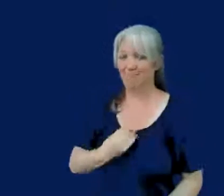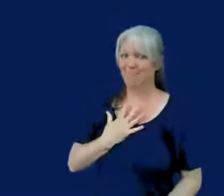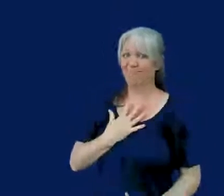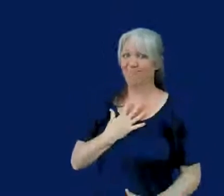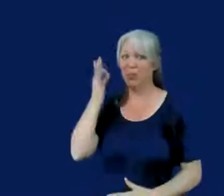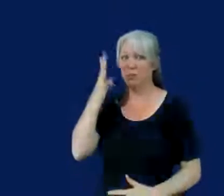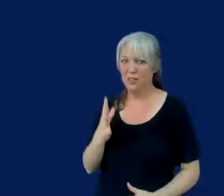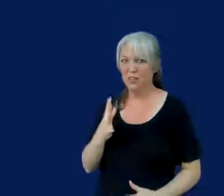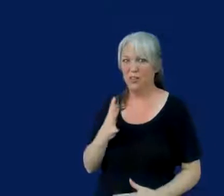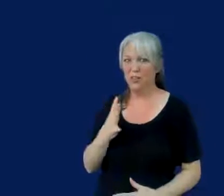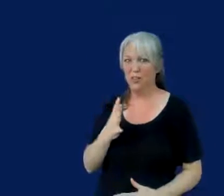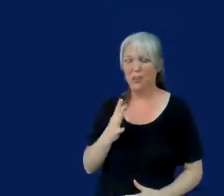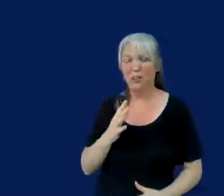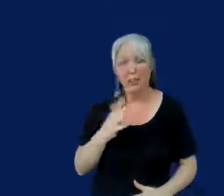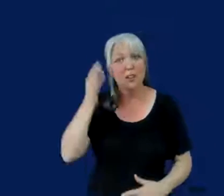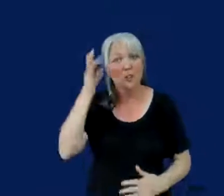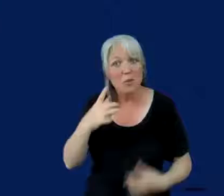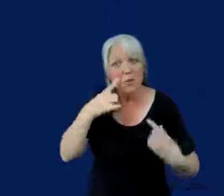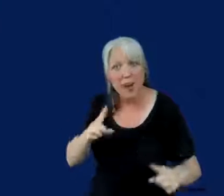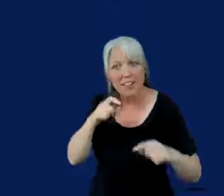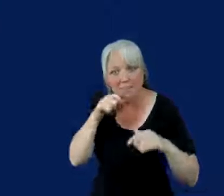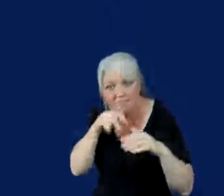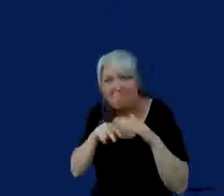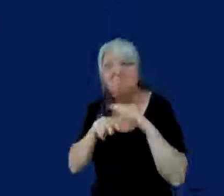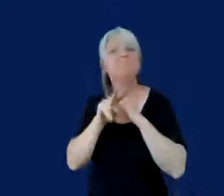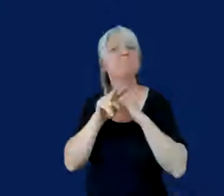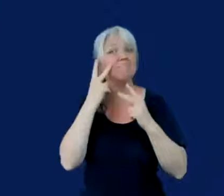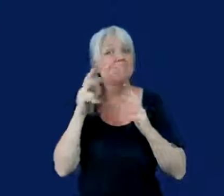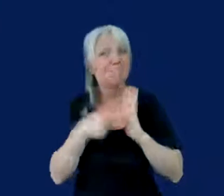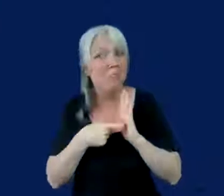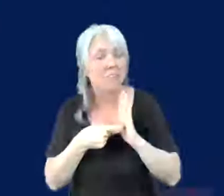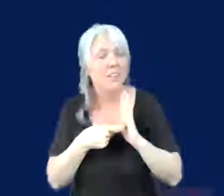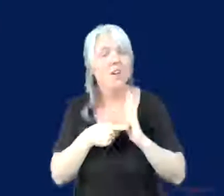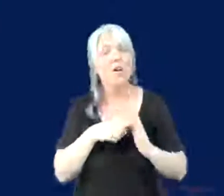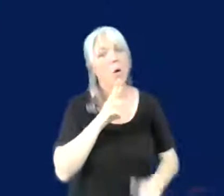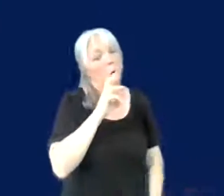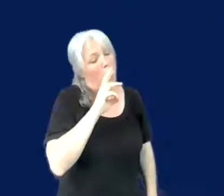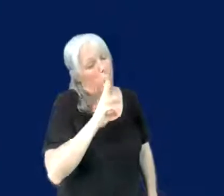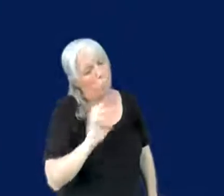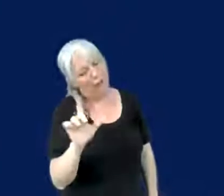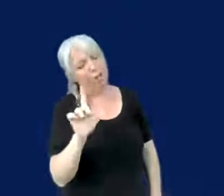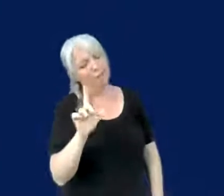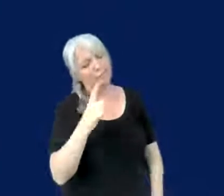He was making him poke his head out of his shell. “Well,” said the preacher.